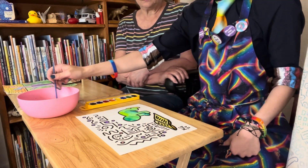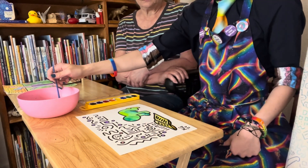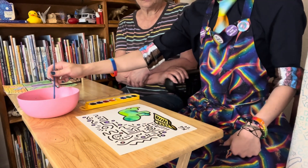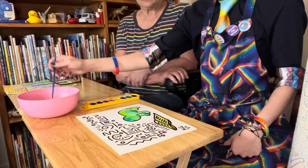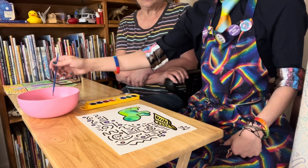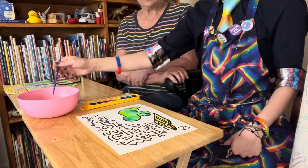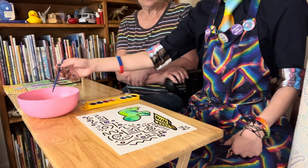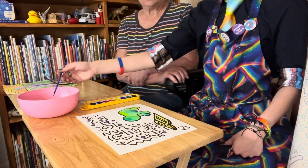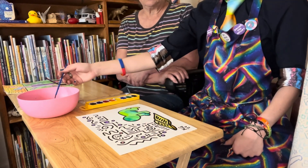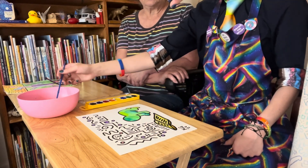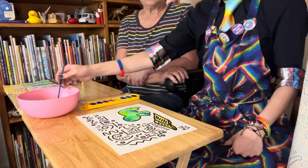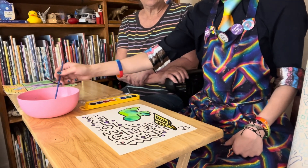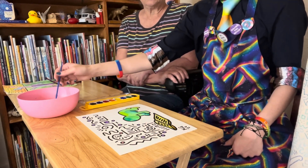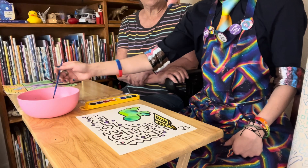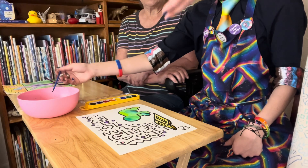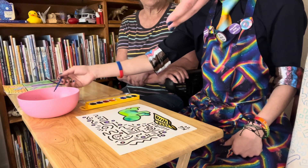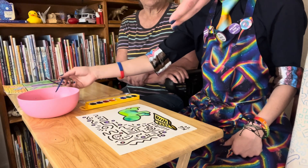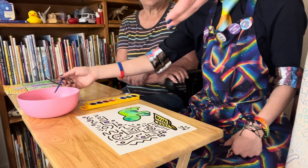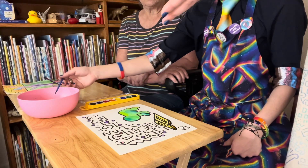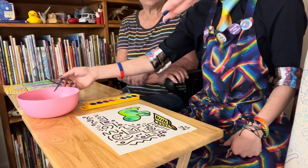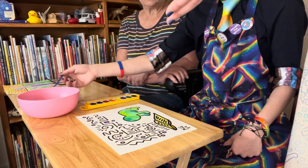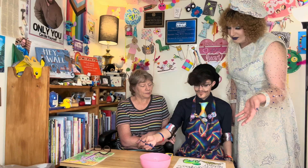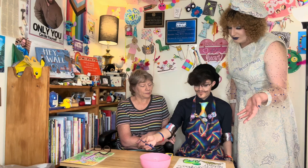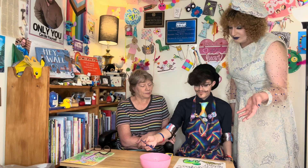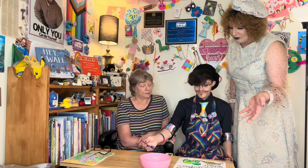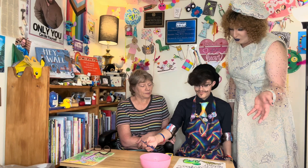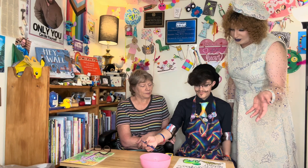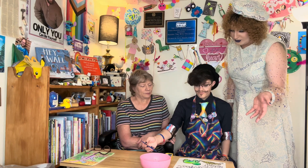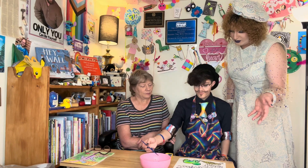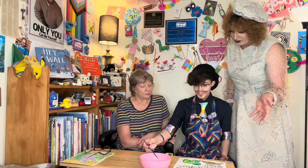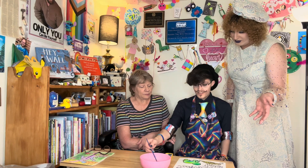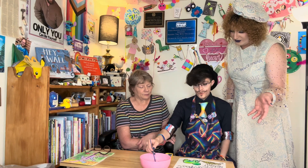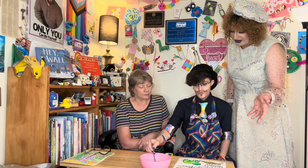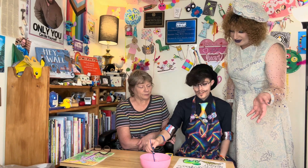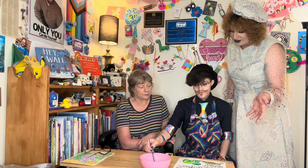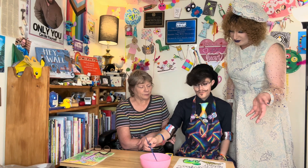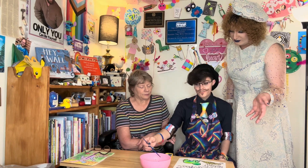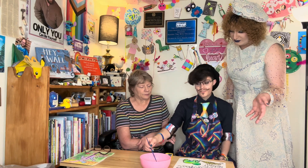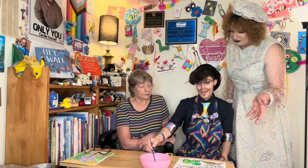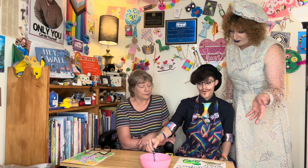Oh, okay! So, you don't have to mix any colors. But do you know how to make orange if you need to? KAI: Orange, that